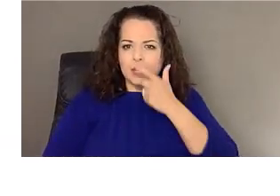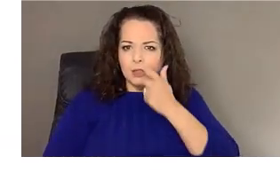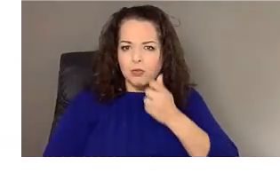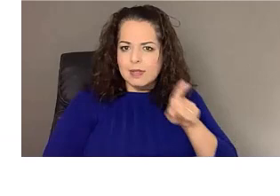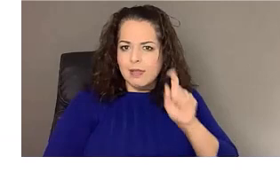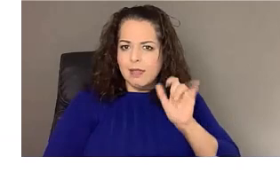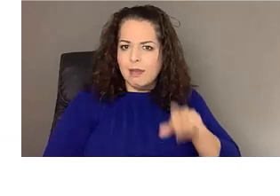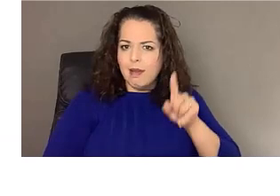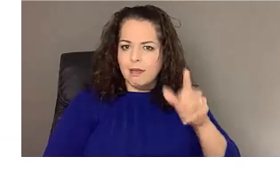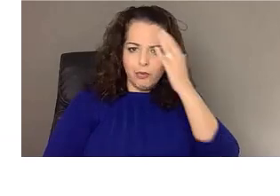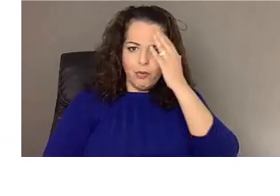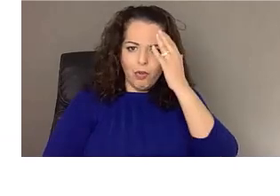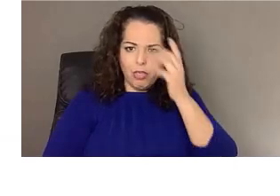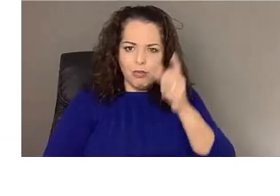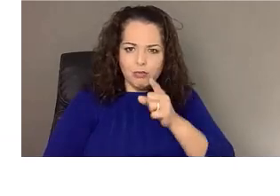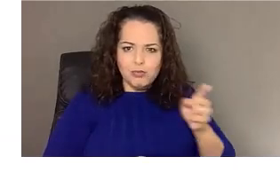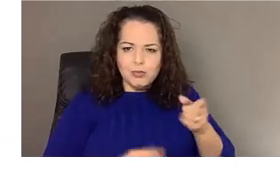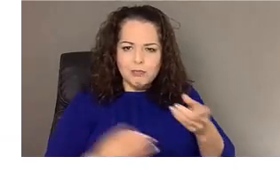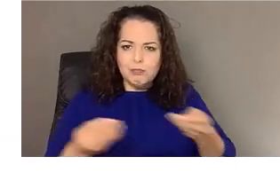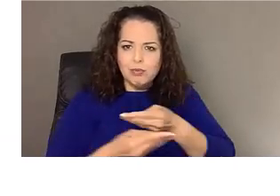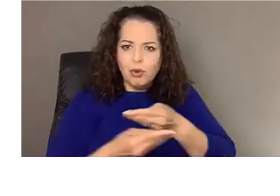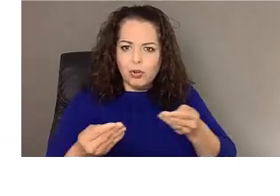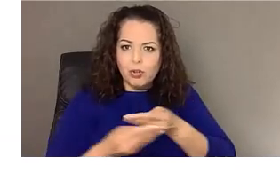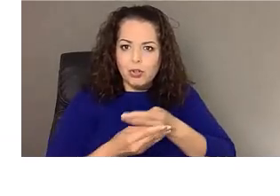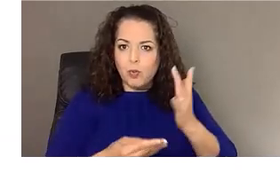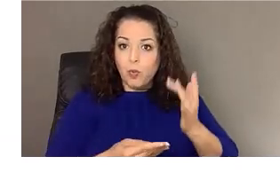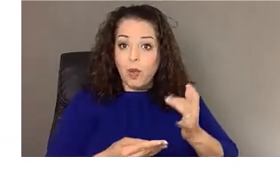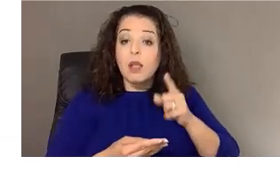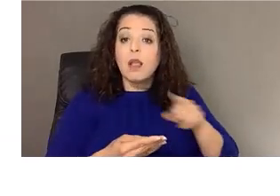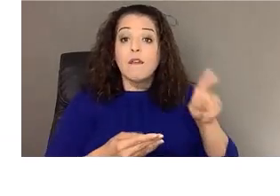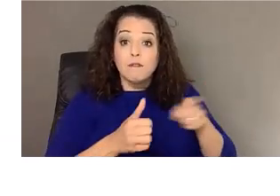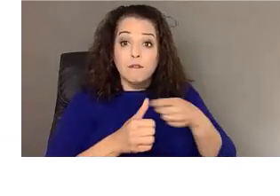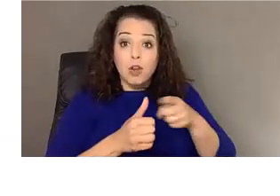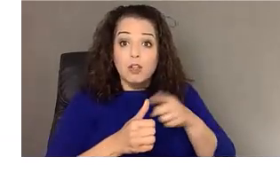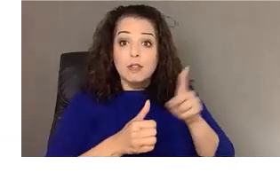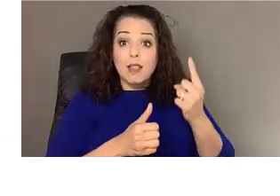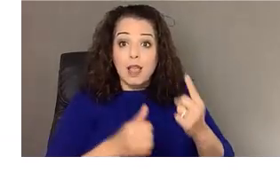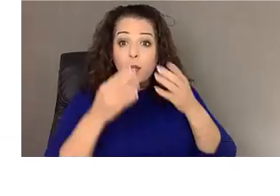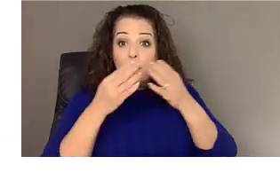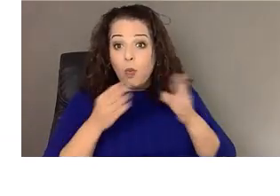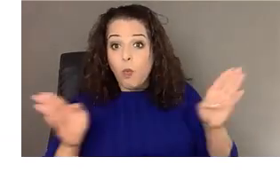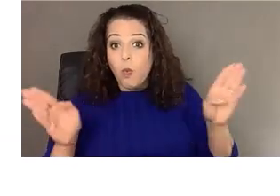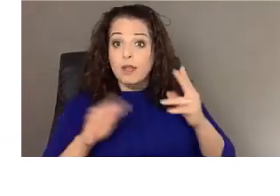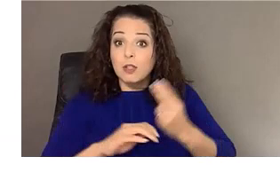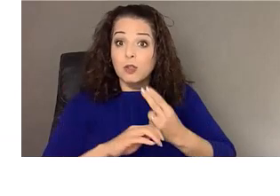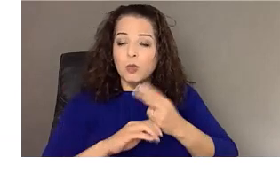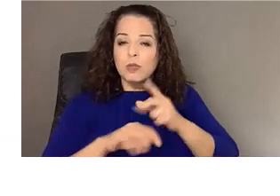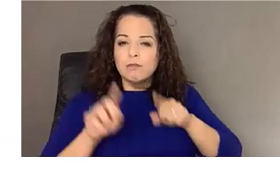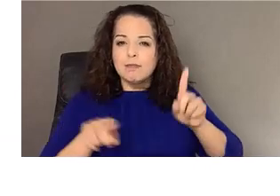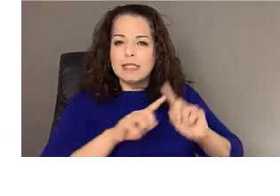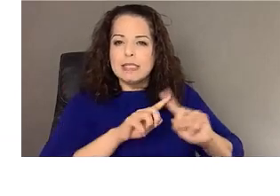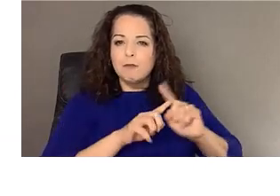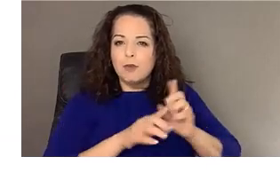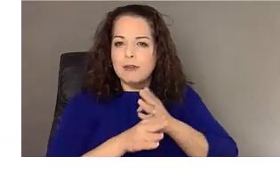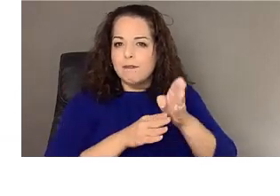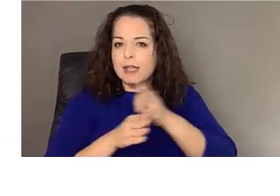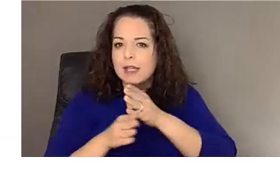Why knowledge brokers? First, knowledge brokers have been widely used in various fields and in different contexts.